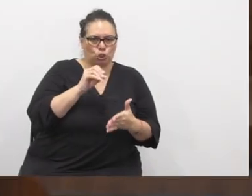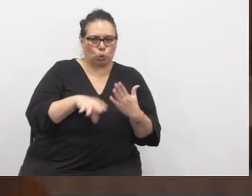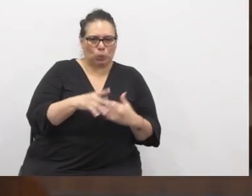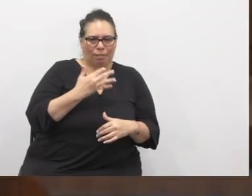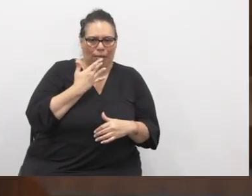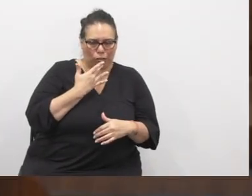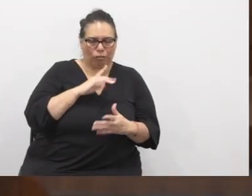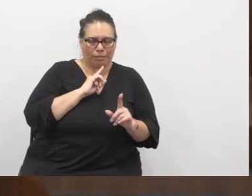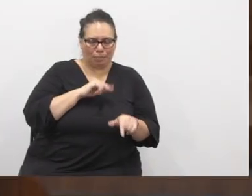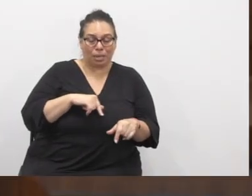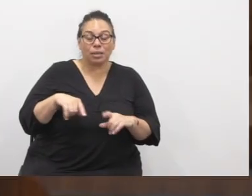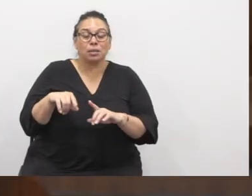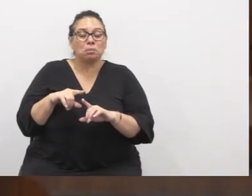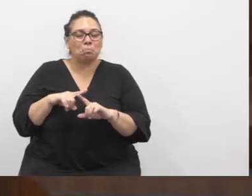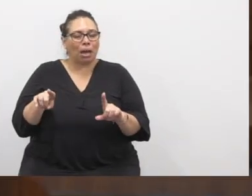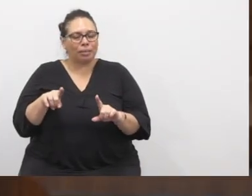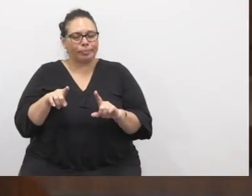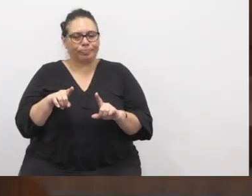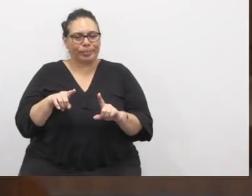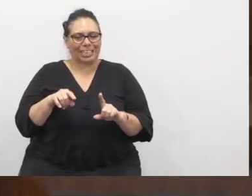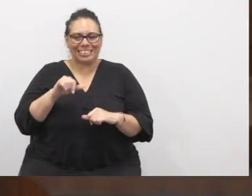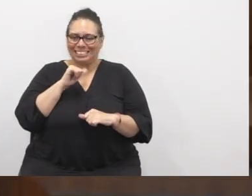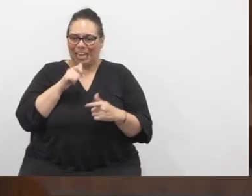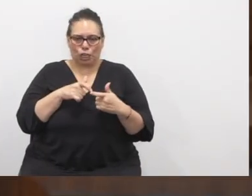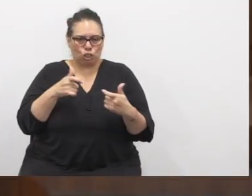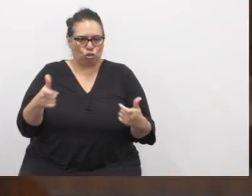But it's not like a huge gap, right?